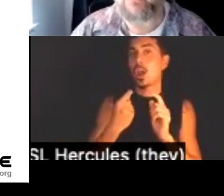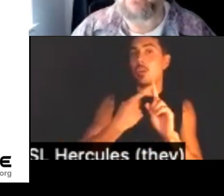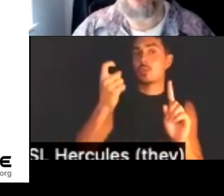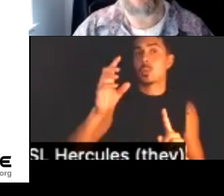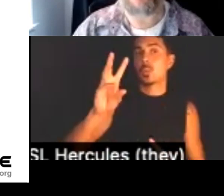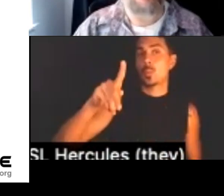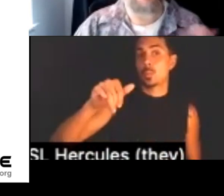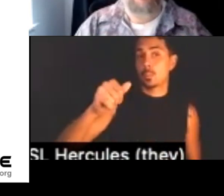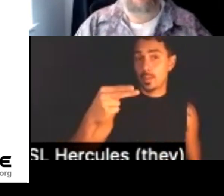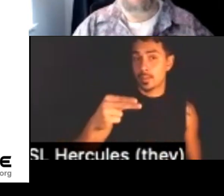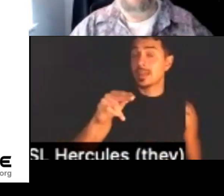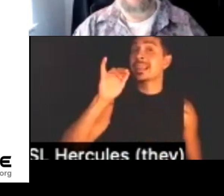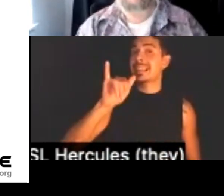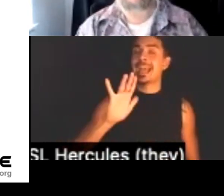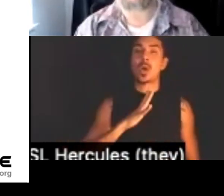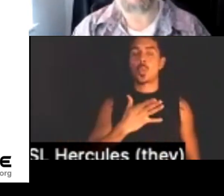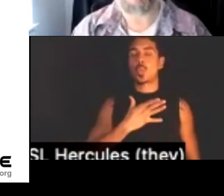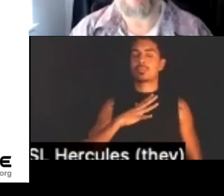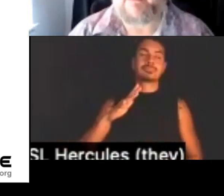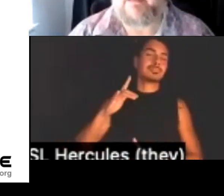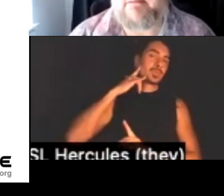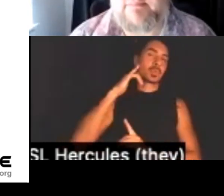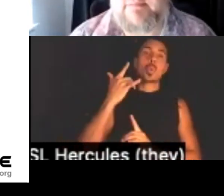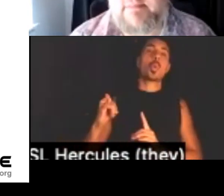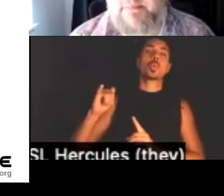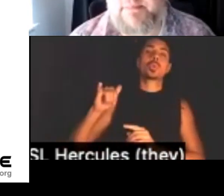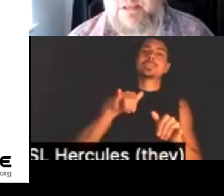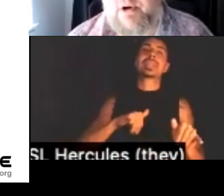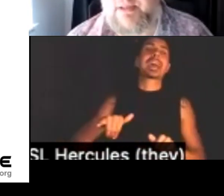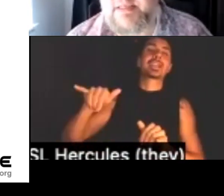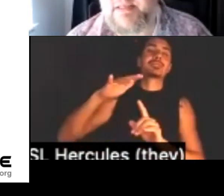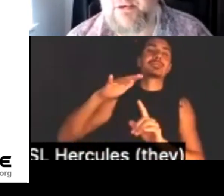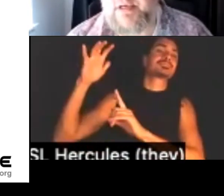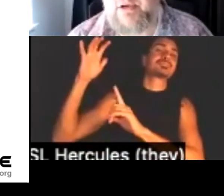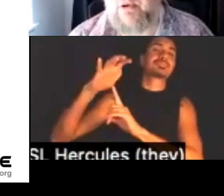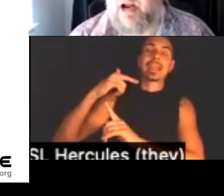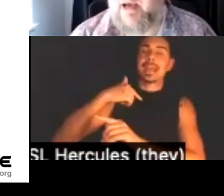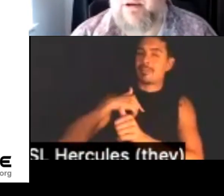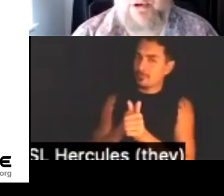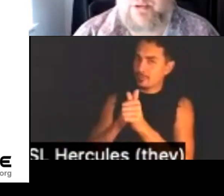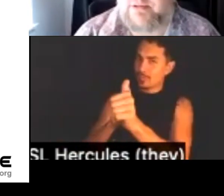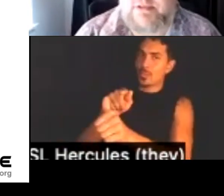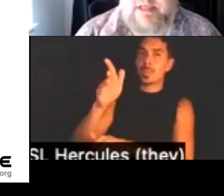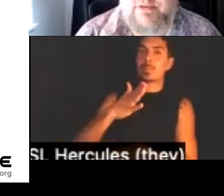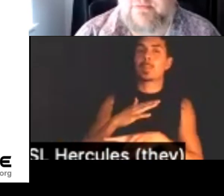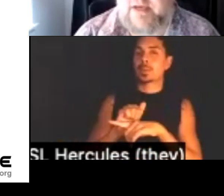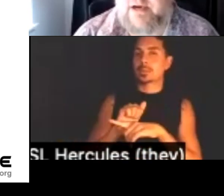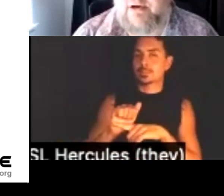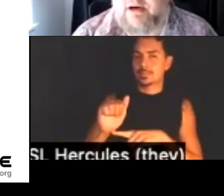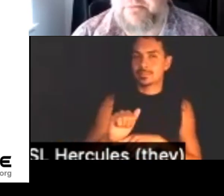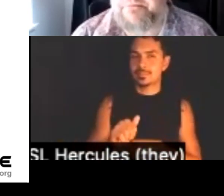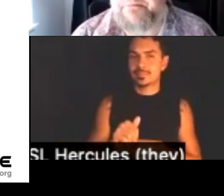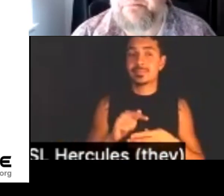So answers are strongly agree, up to strongly disagree or I don't know what those standards of care are.